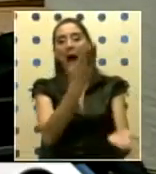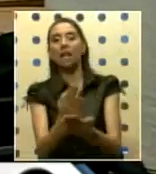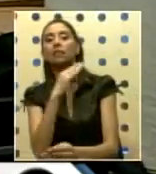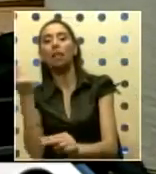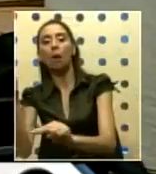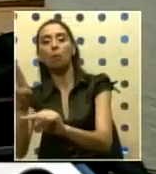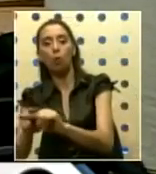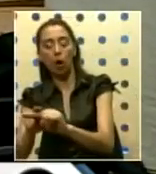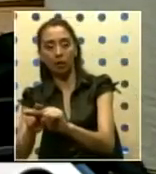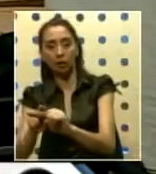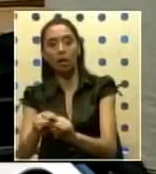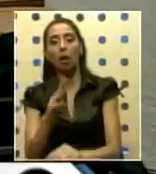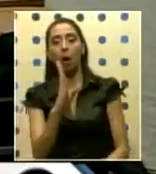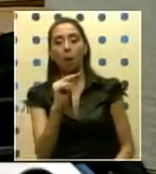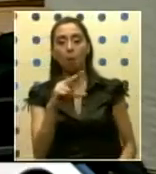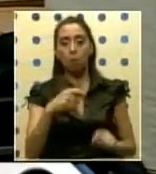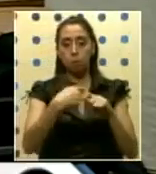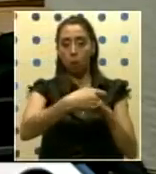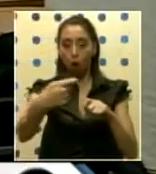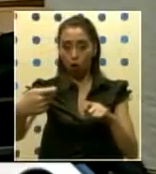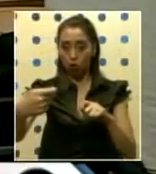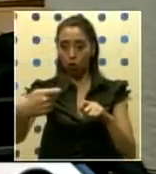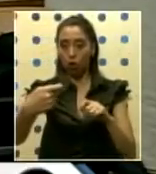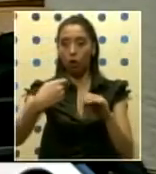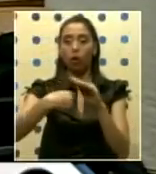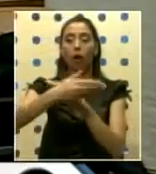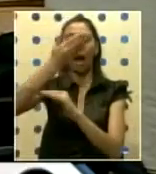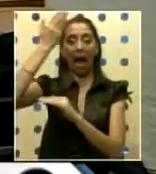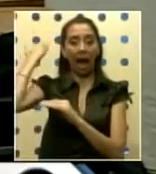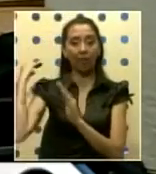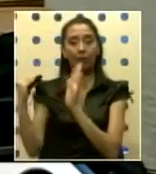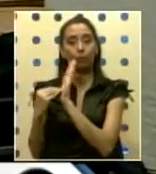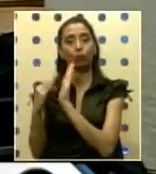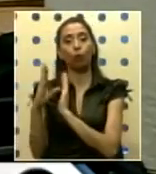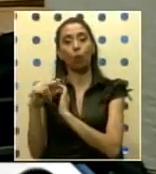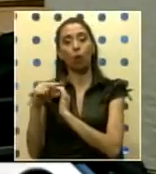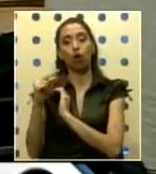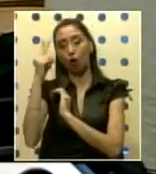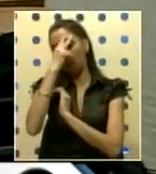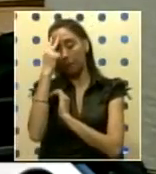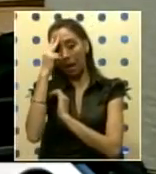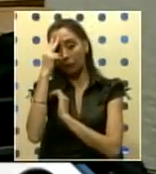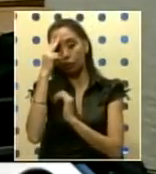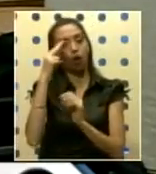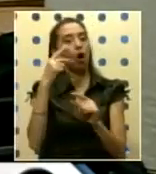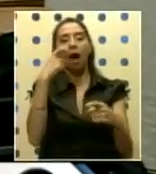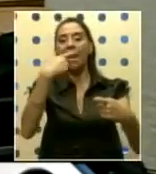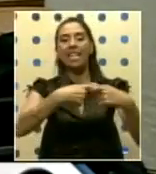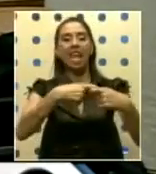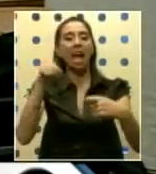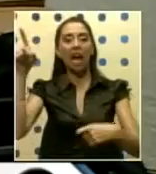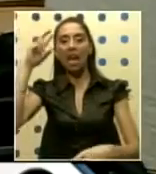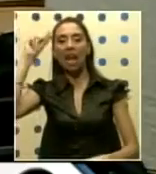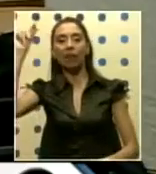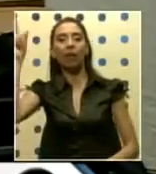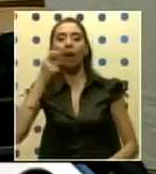Bonuses, as the March Bonus was previously conceived,